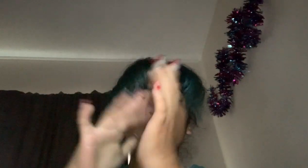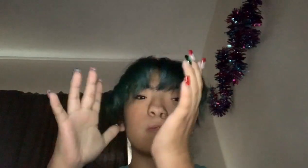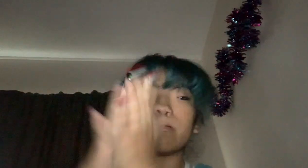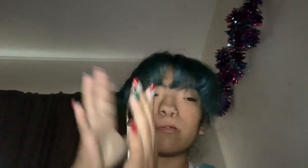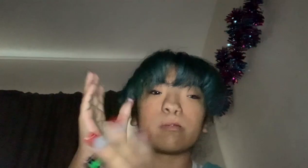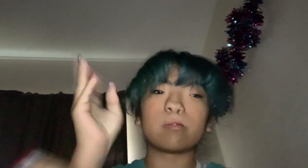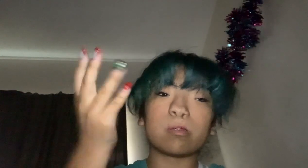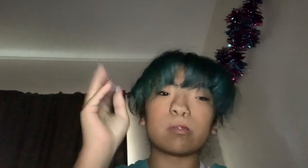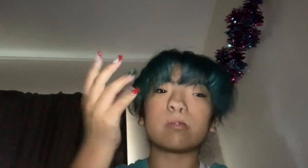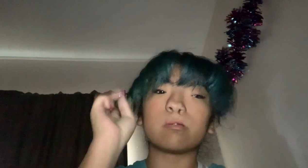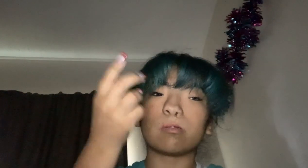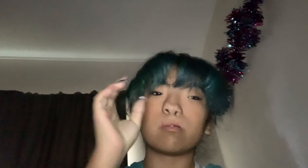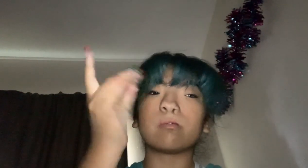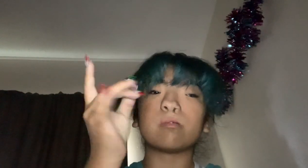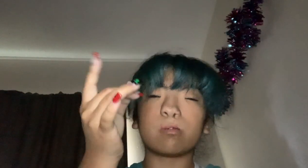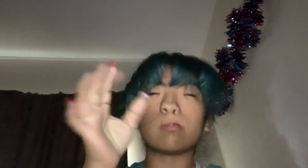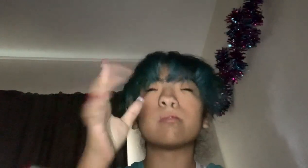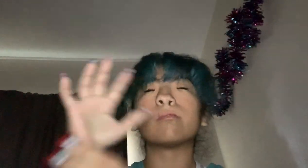My favorite memory for middle school was 6th grade.